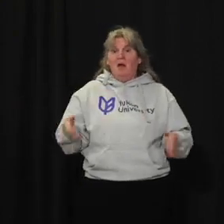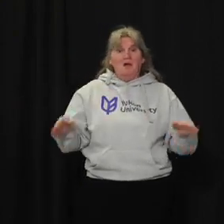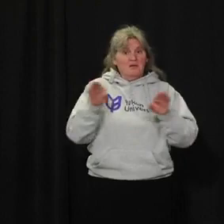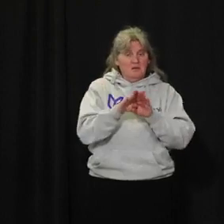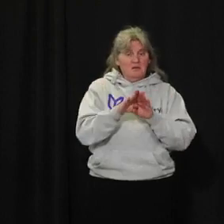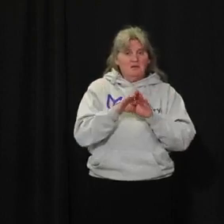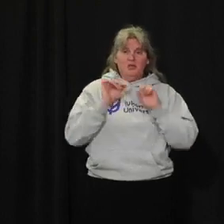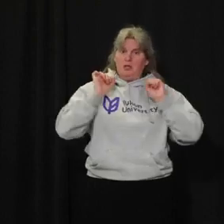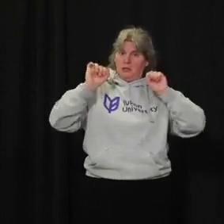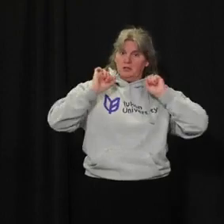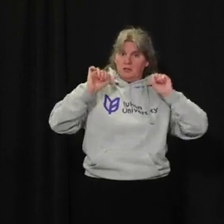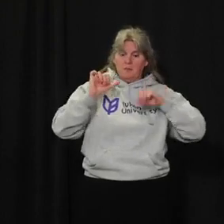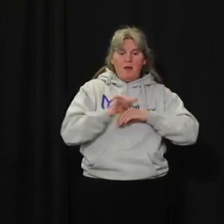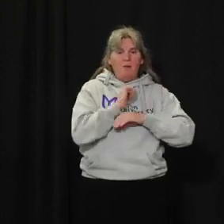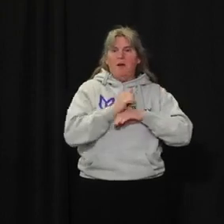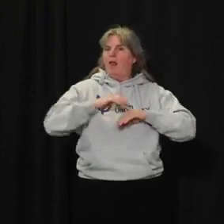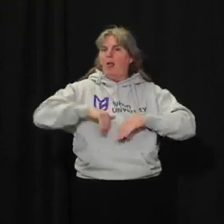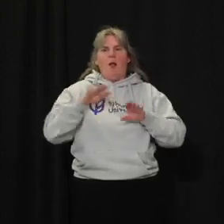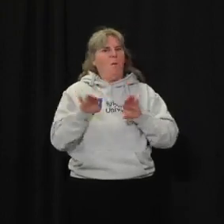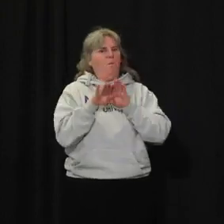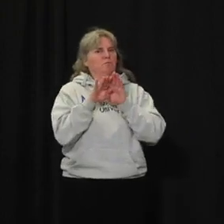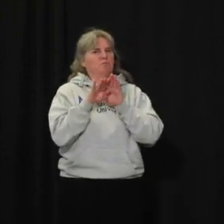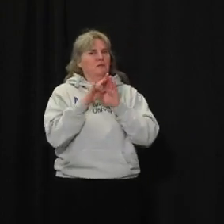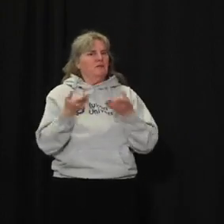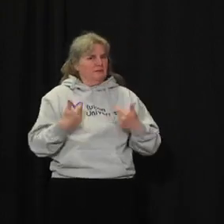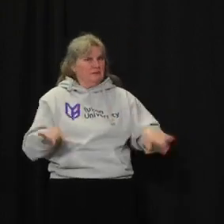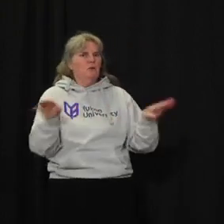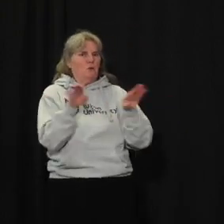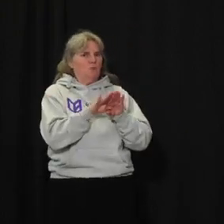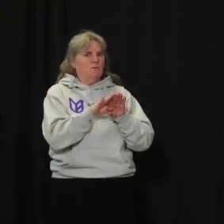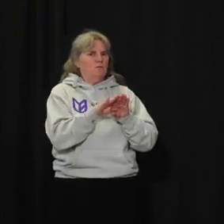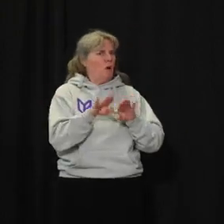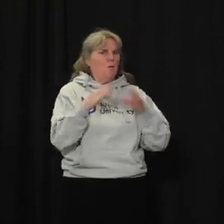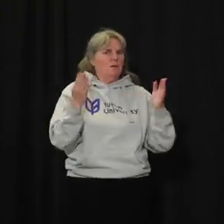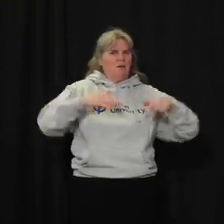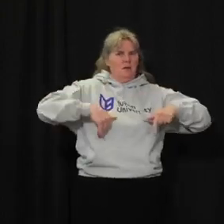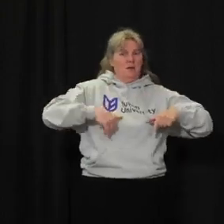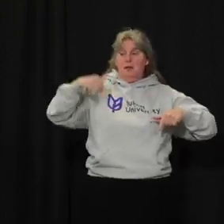Yukon never closed. Gyms in Alberta are still not open while here, those who want